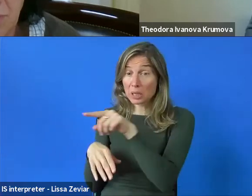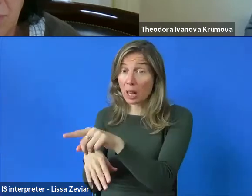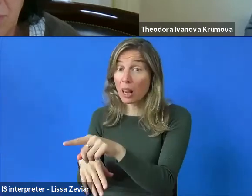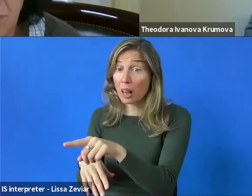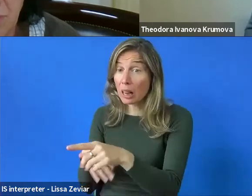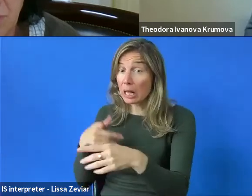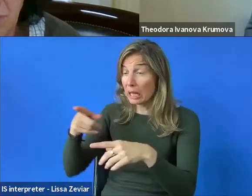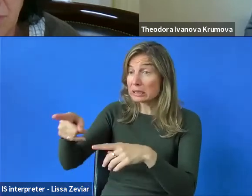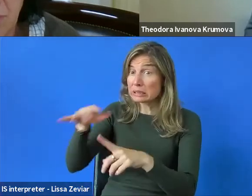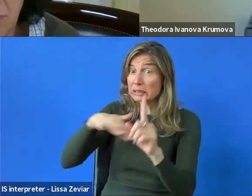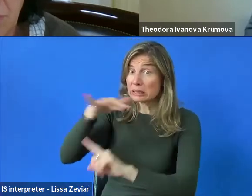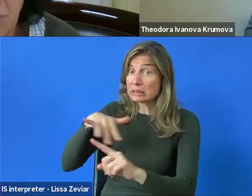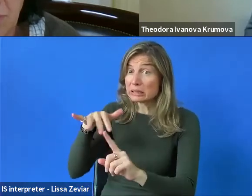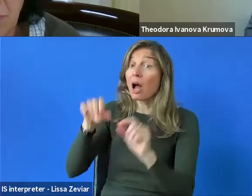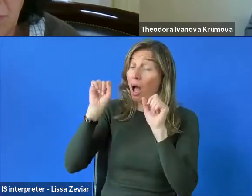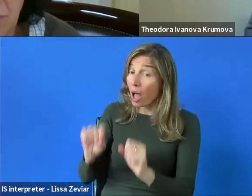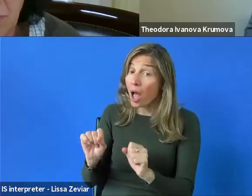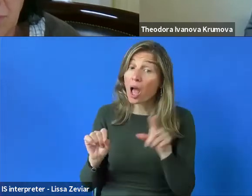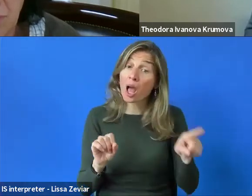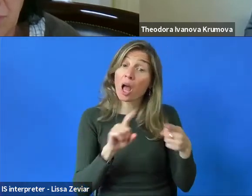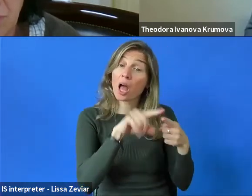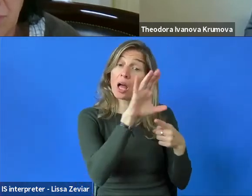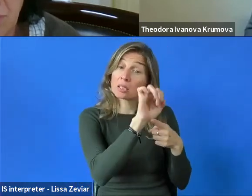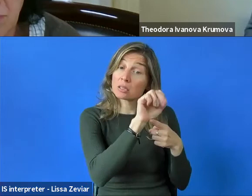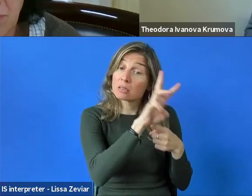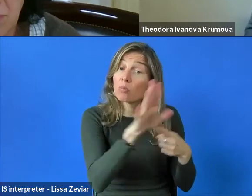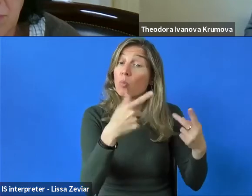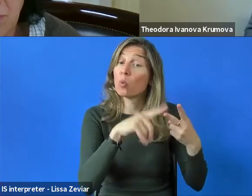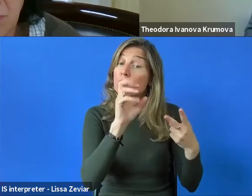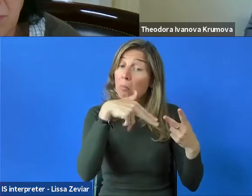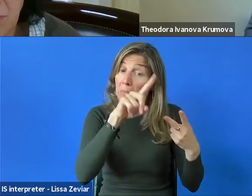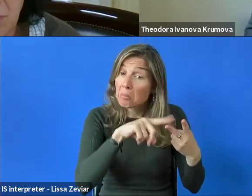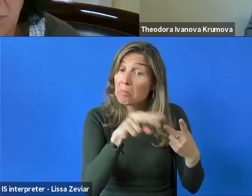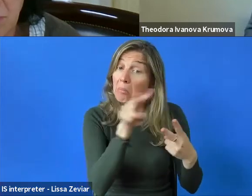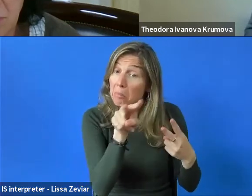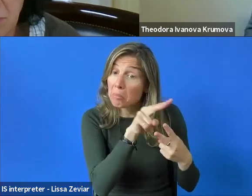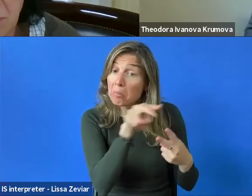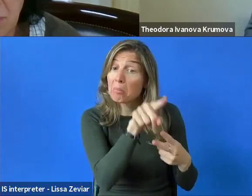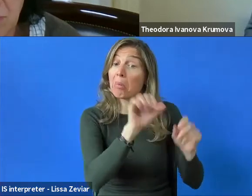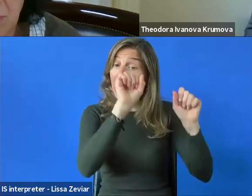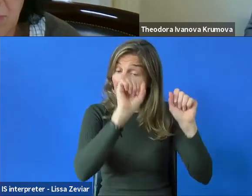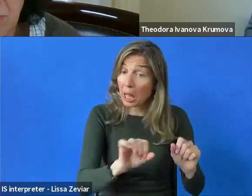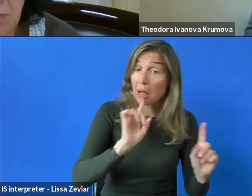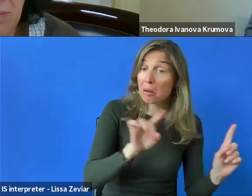that are being used by the committee as strong evidence to determine a systemic violation in a given country